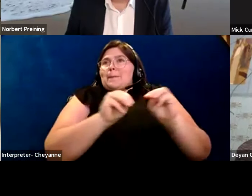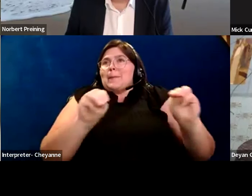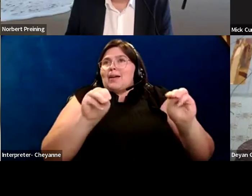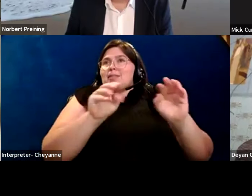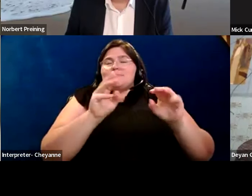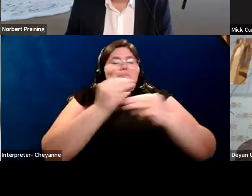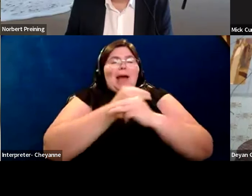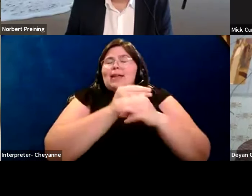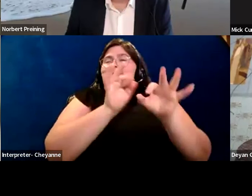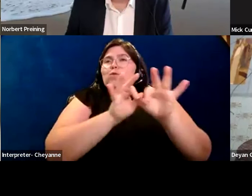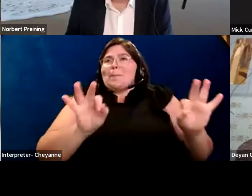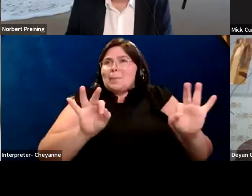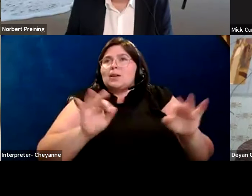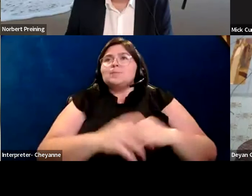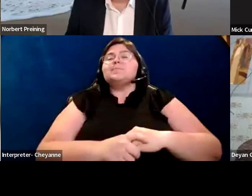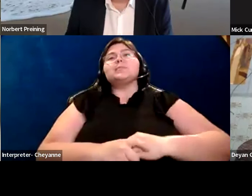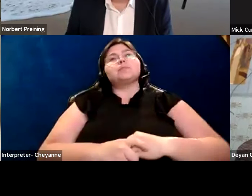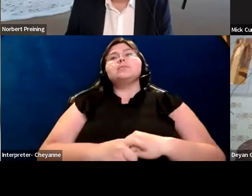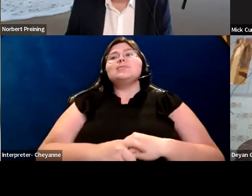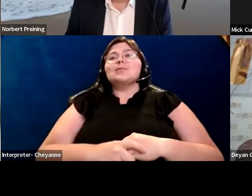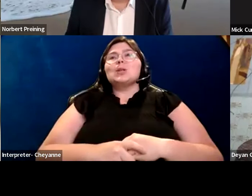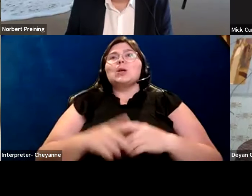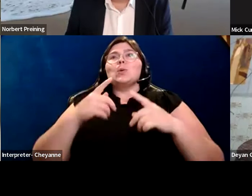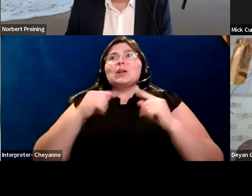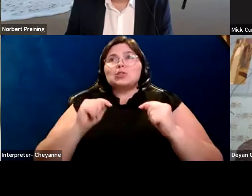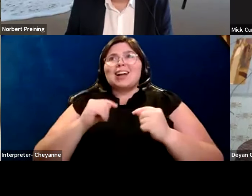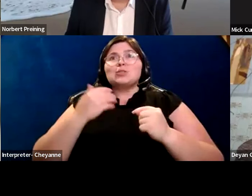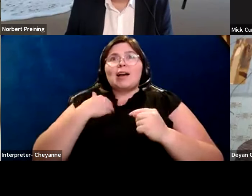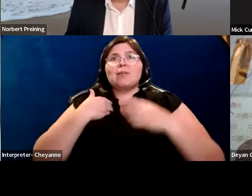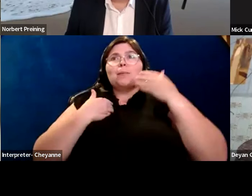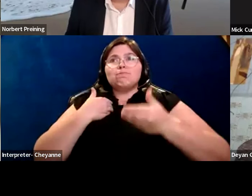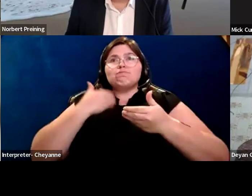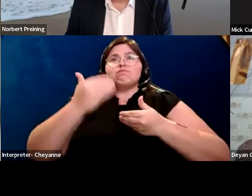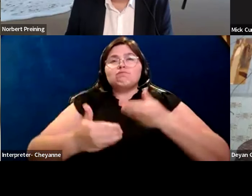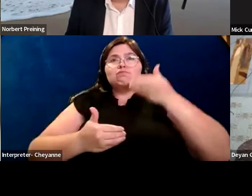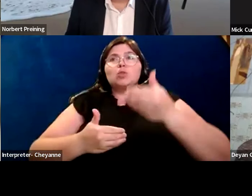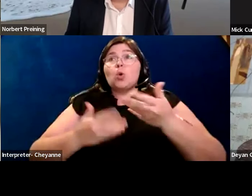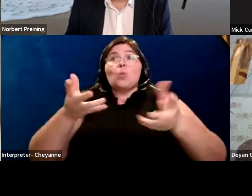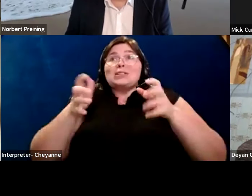We're going to try to maintain some deliberate pacing. Give us-- not have a fire hose of information.